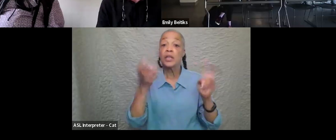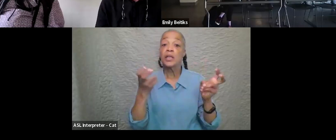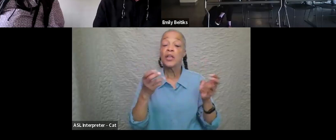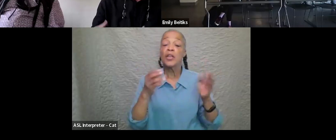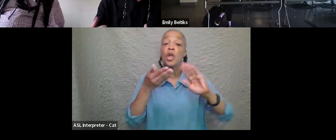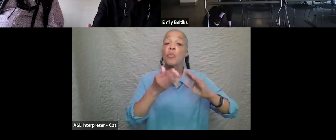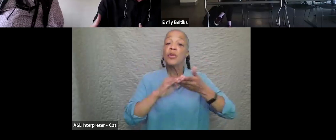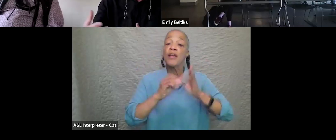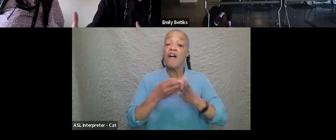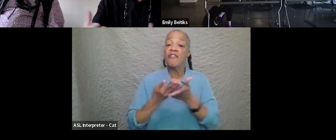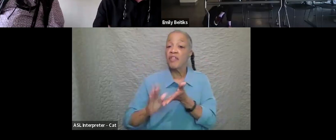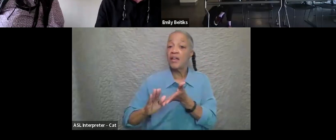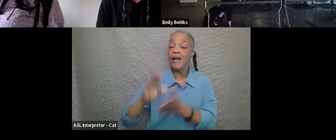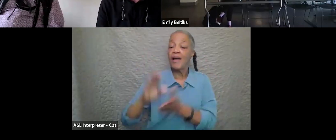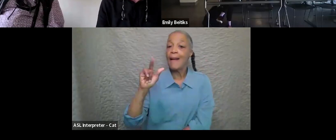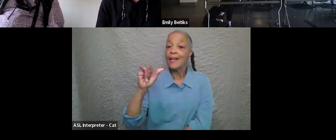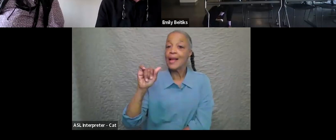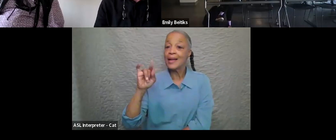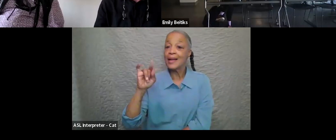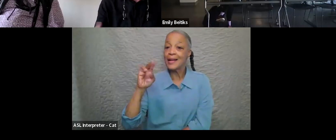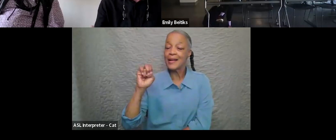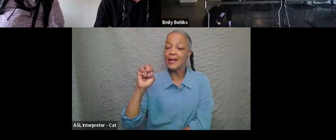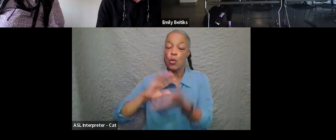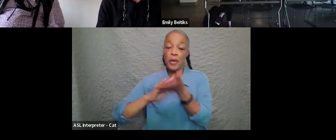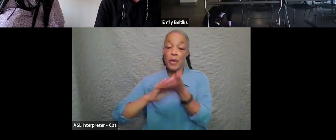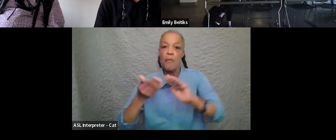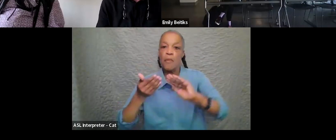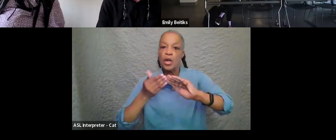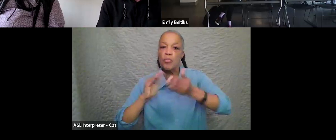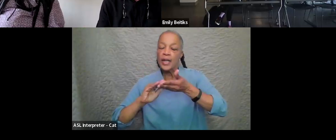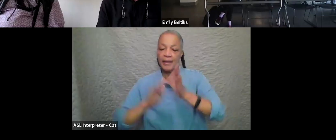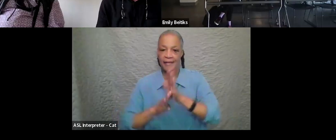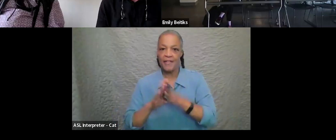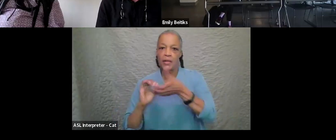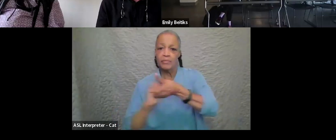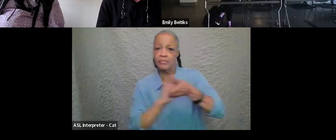Right? You develop a kind of solidarity with people who are